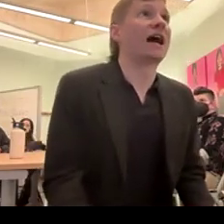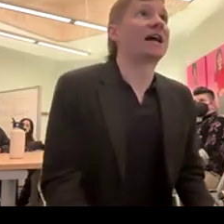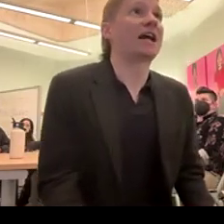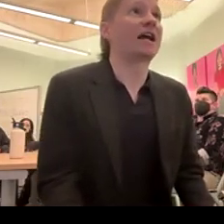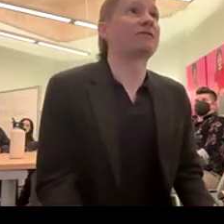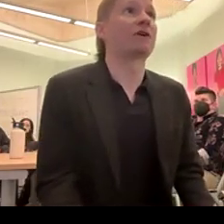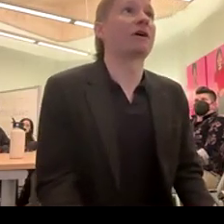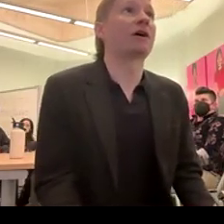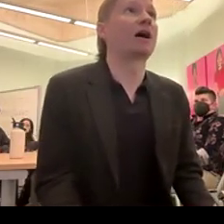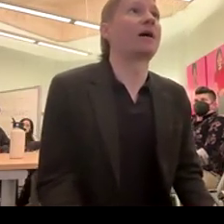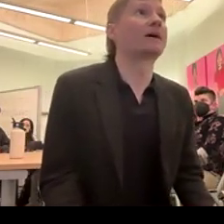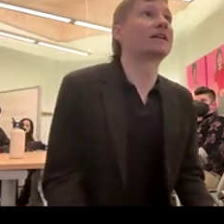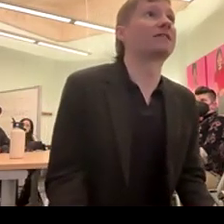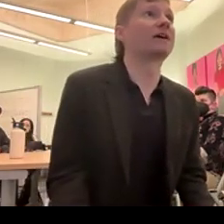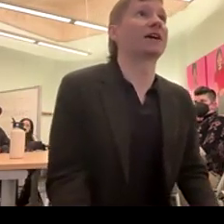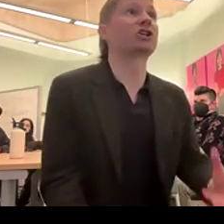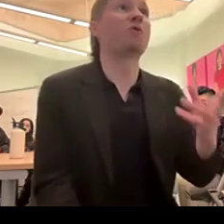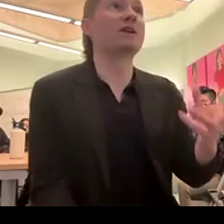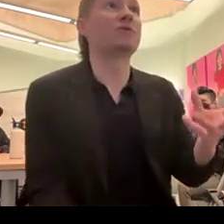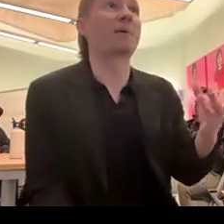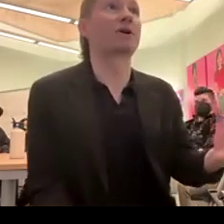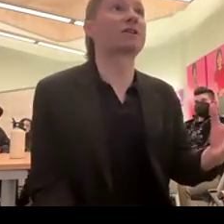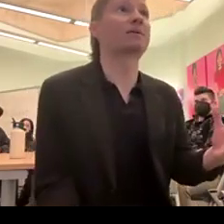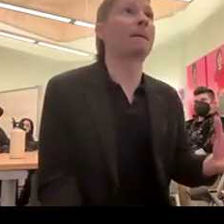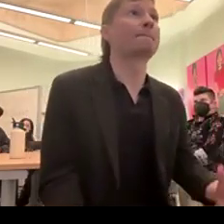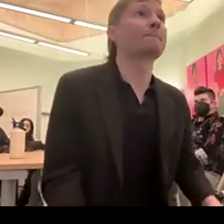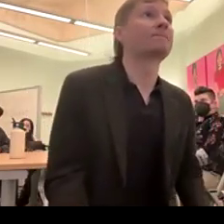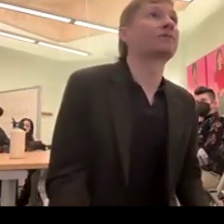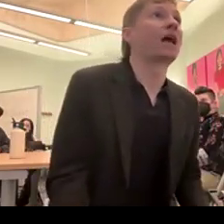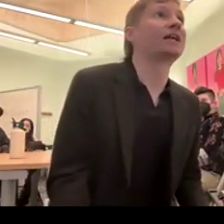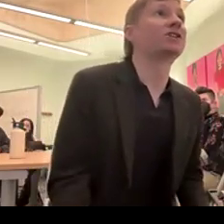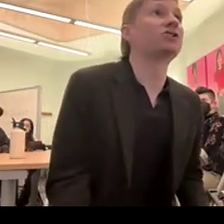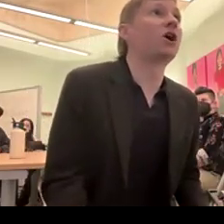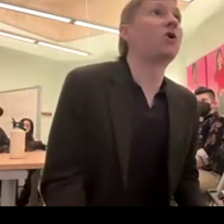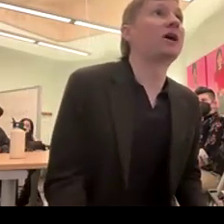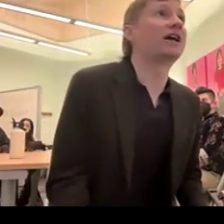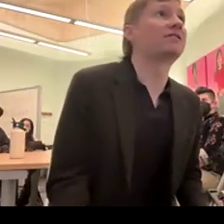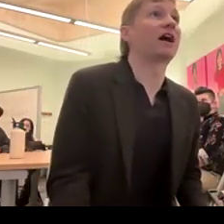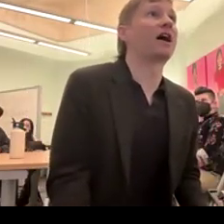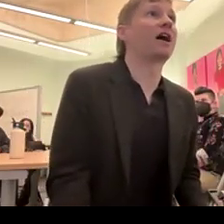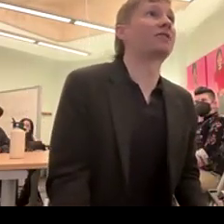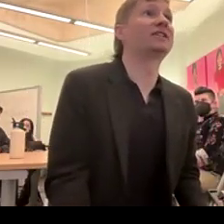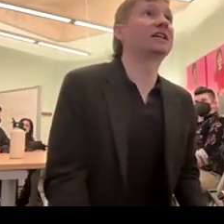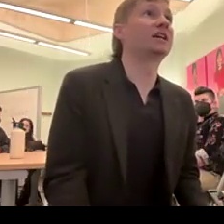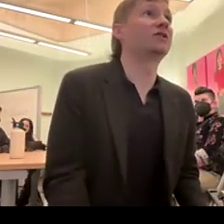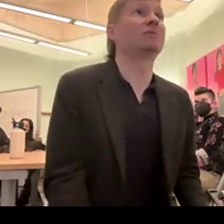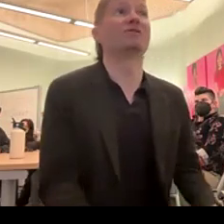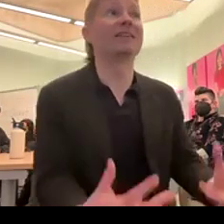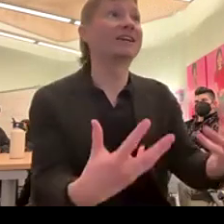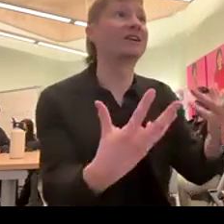and accessibility and all that. So I decided for myself I would actually go meet with that person,